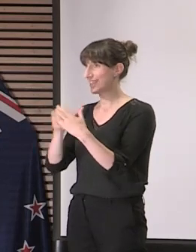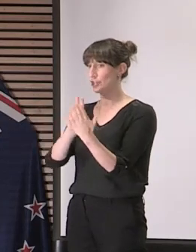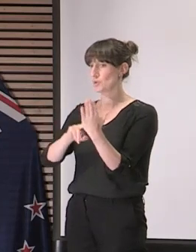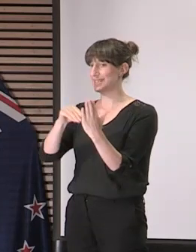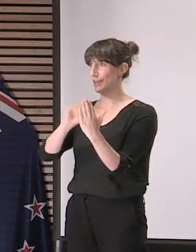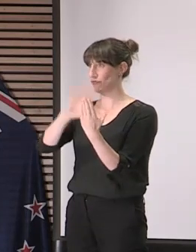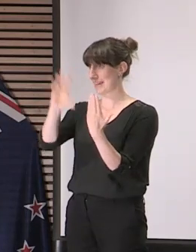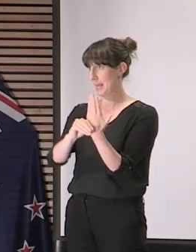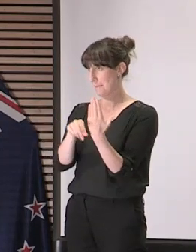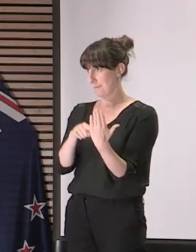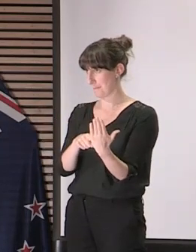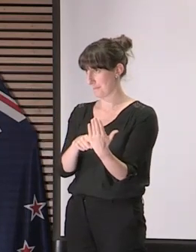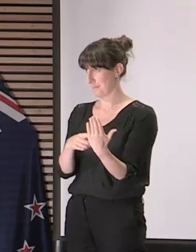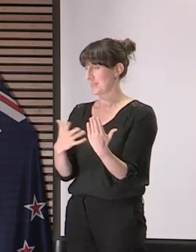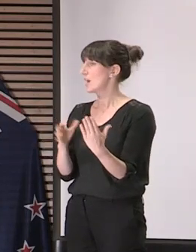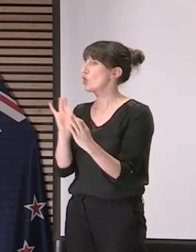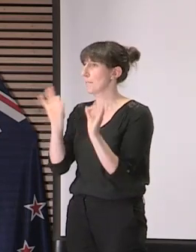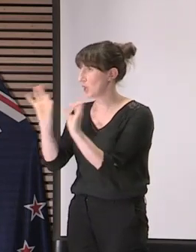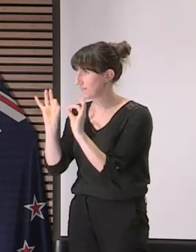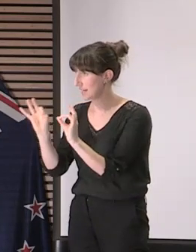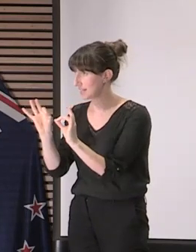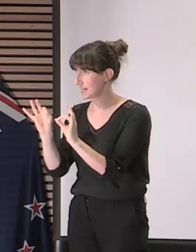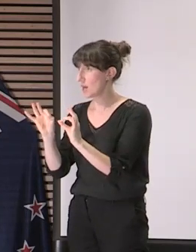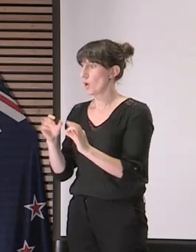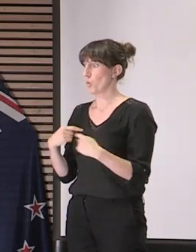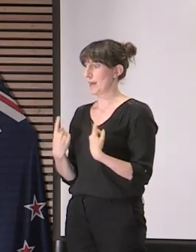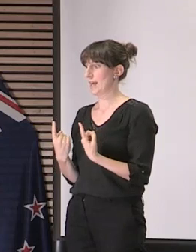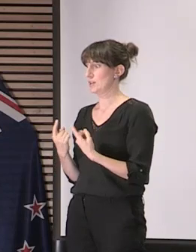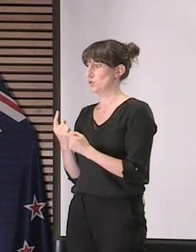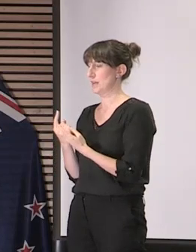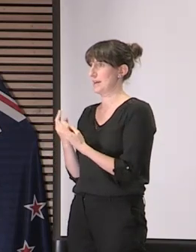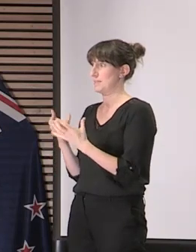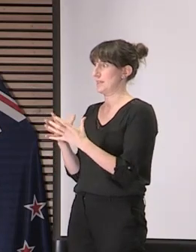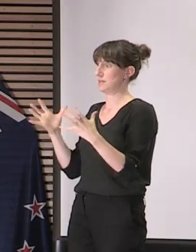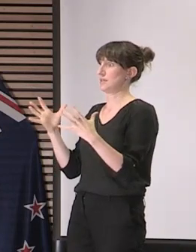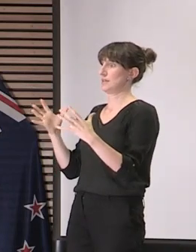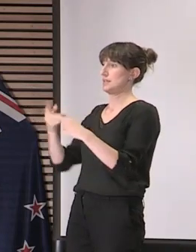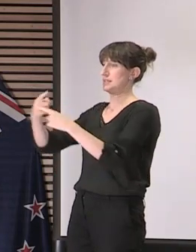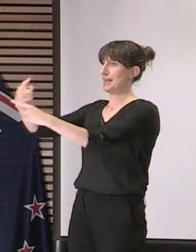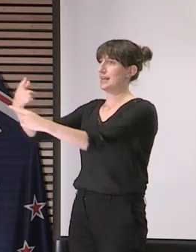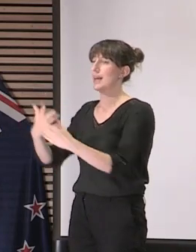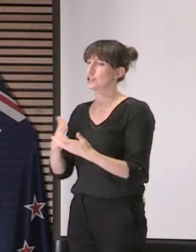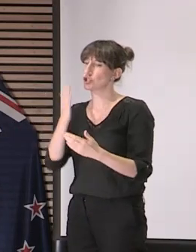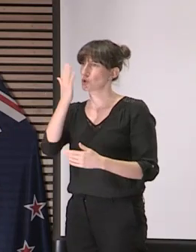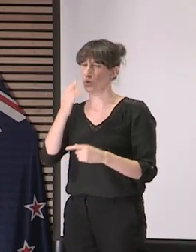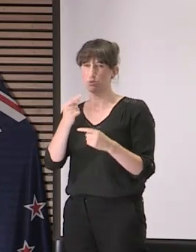would otherwise normally be teaching. It's all connected to the New Zealand curriculum. It won't be perfect. Because